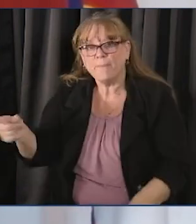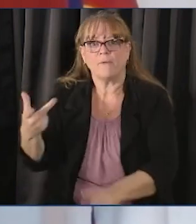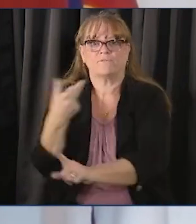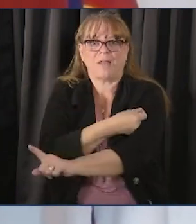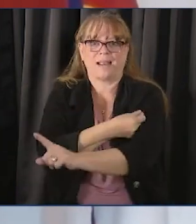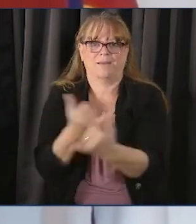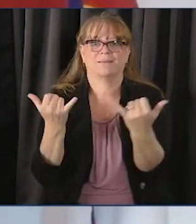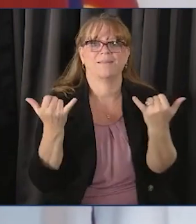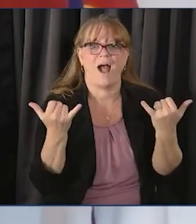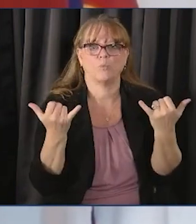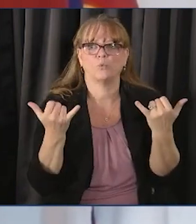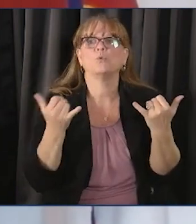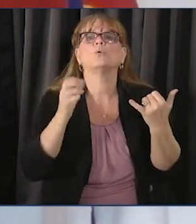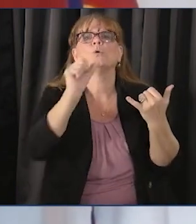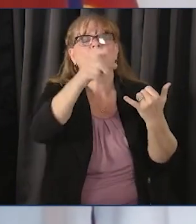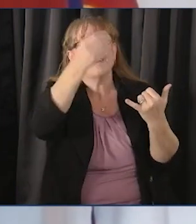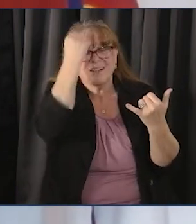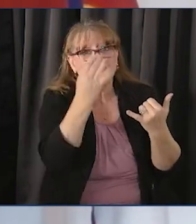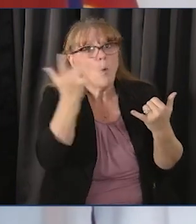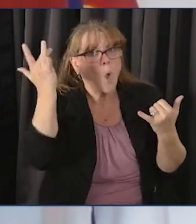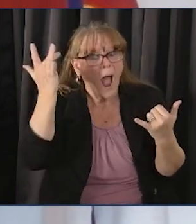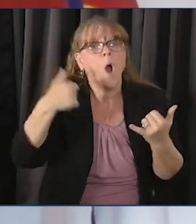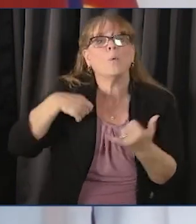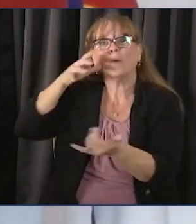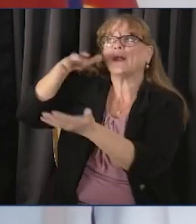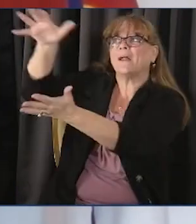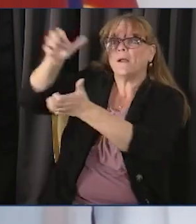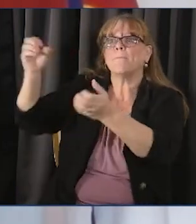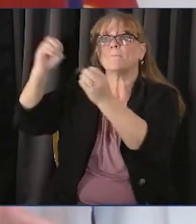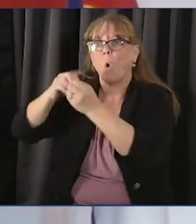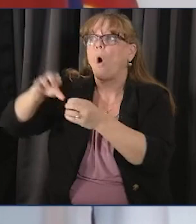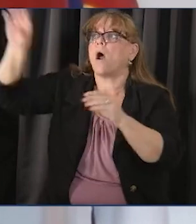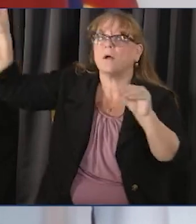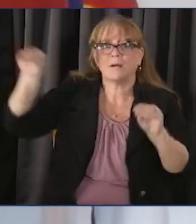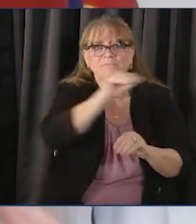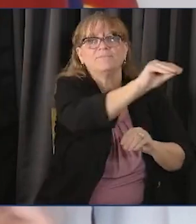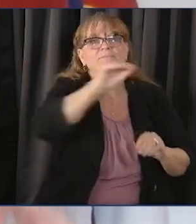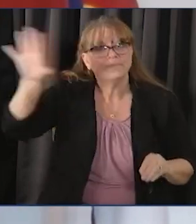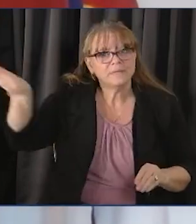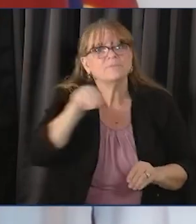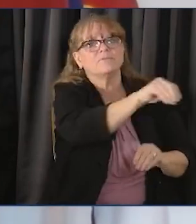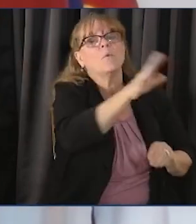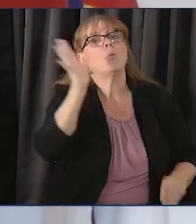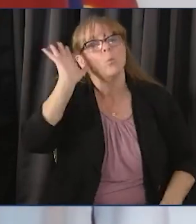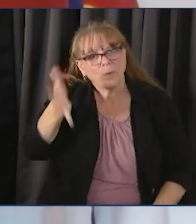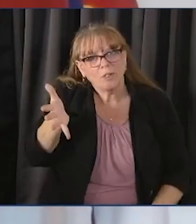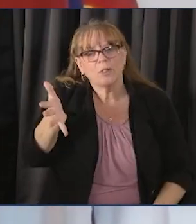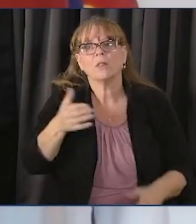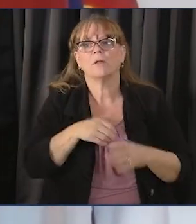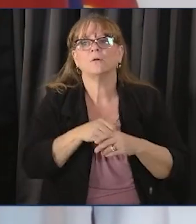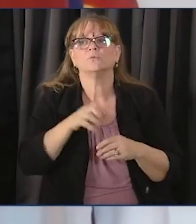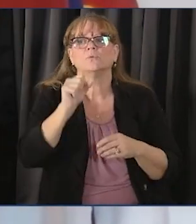everybody will get their second dose on schedule on time. You need that second dose to get the 95 plus percent level of protection.